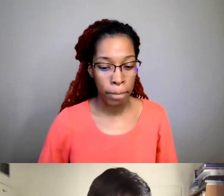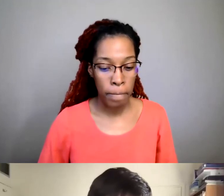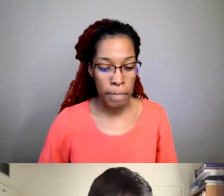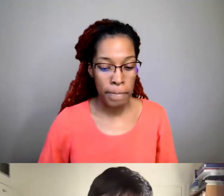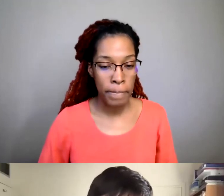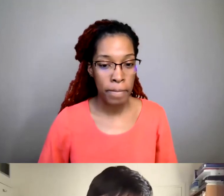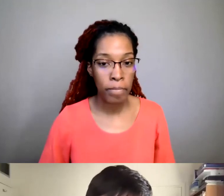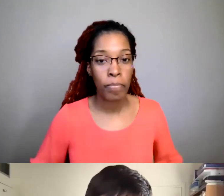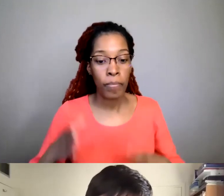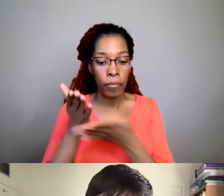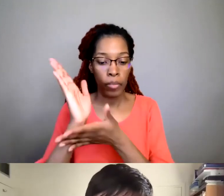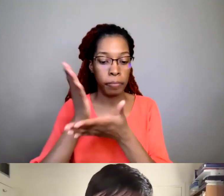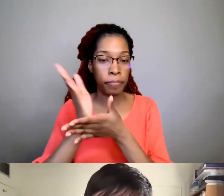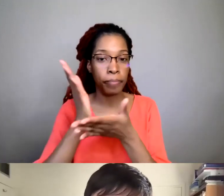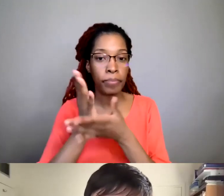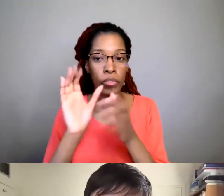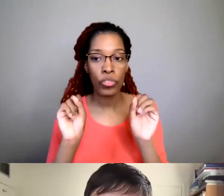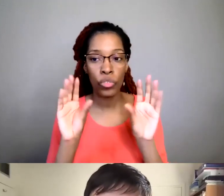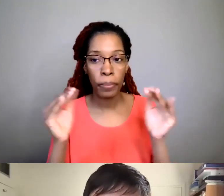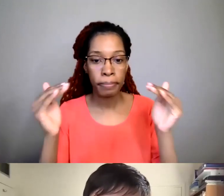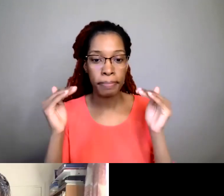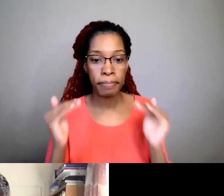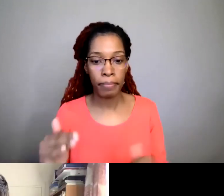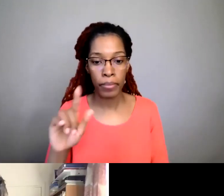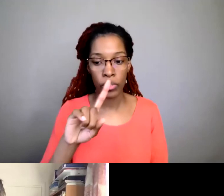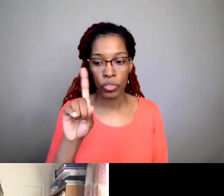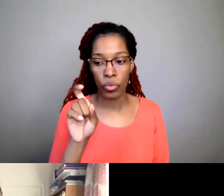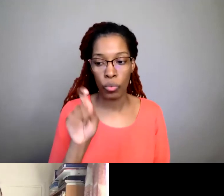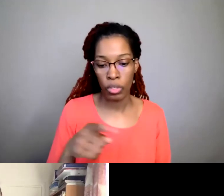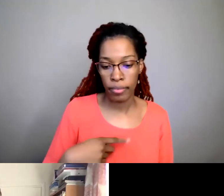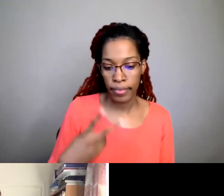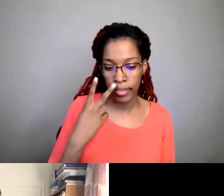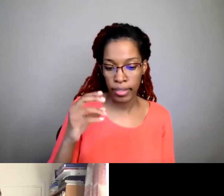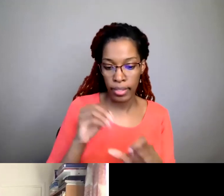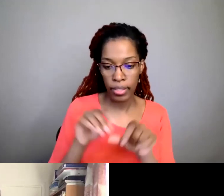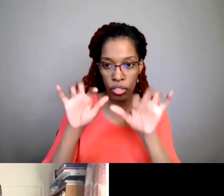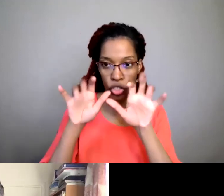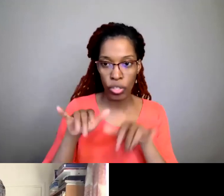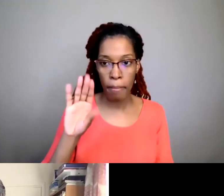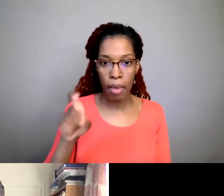all right so the next question that's in the chat um you also have lots of